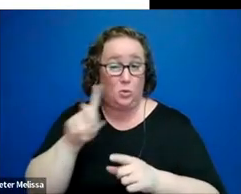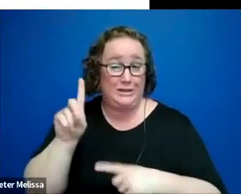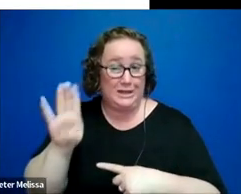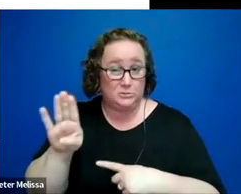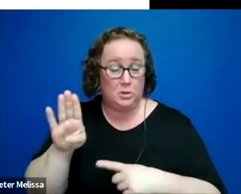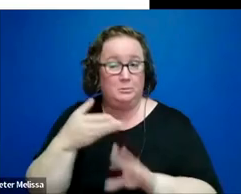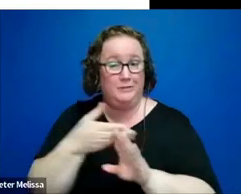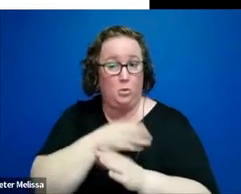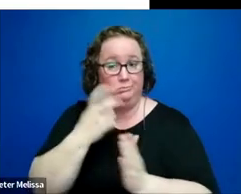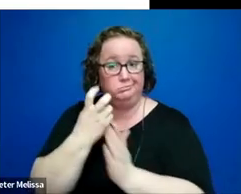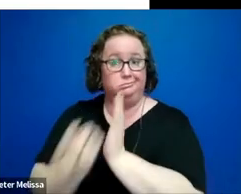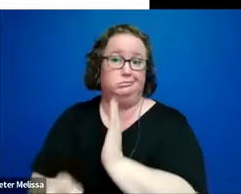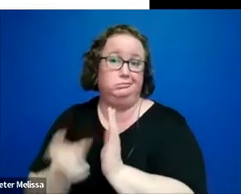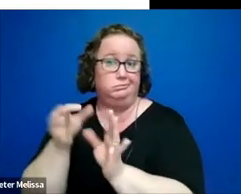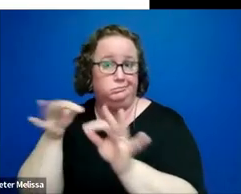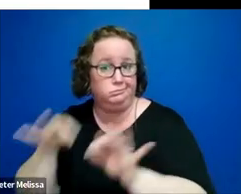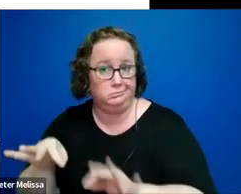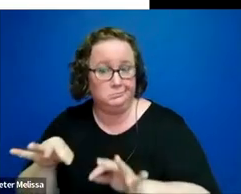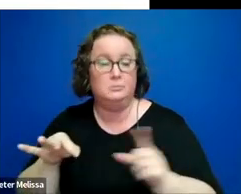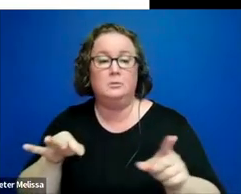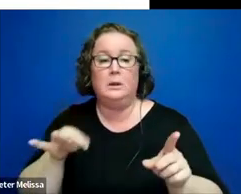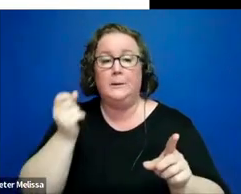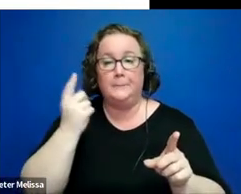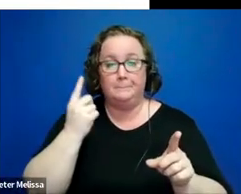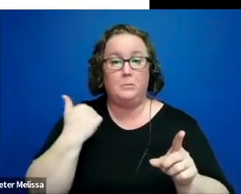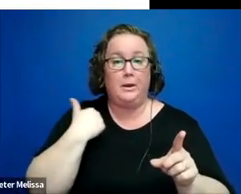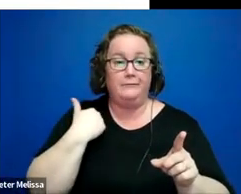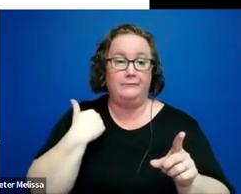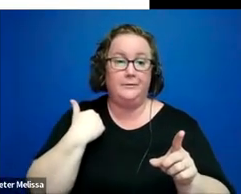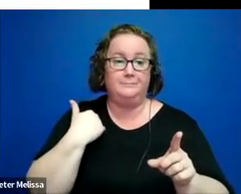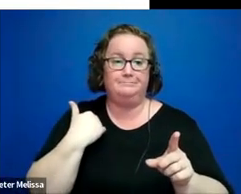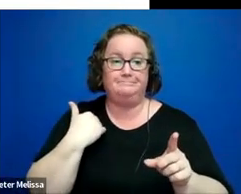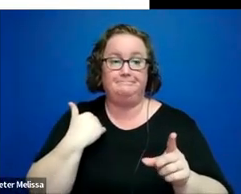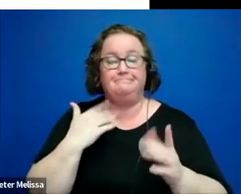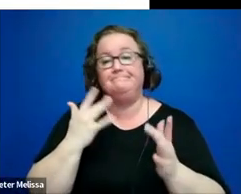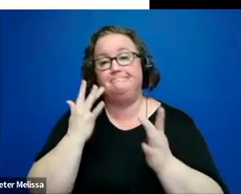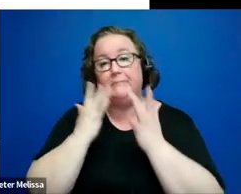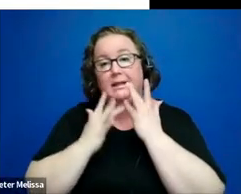As I said there is sort of this lack of a home for